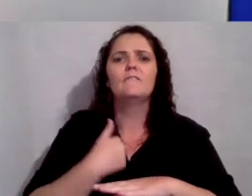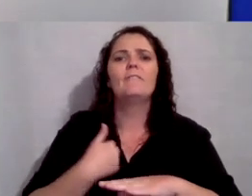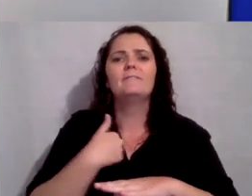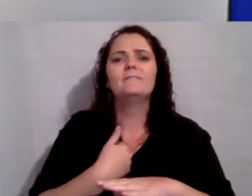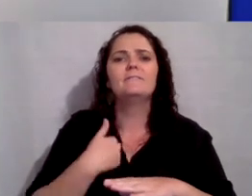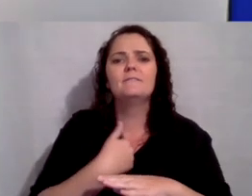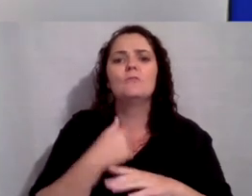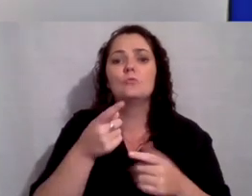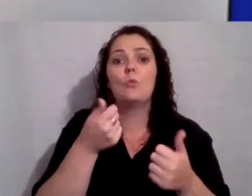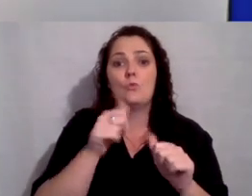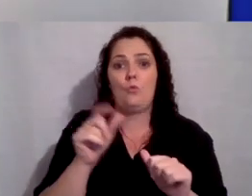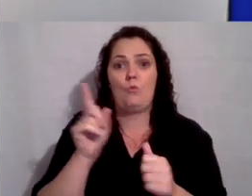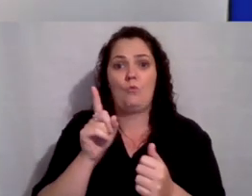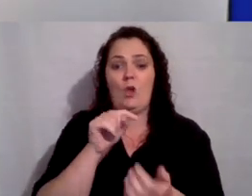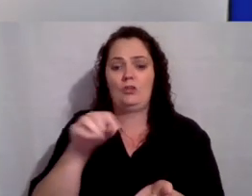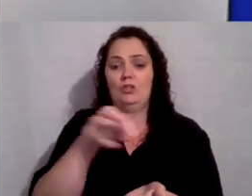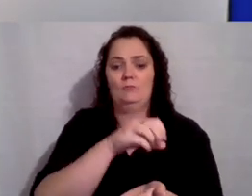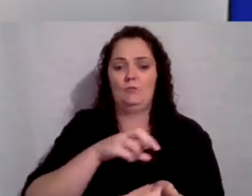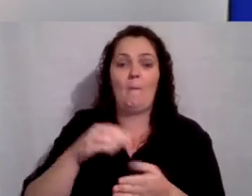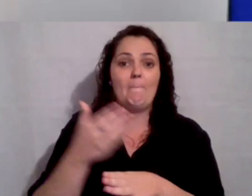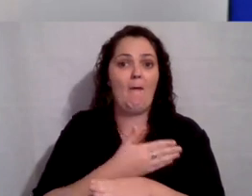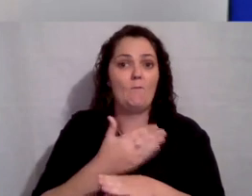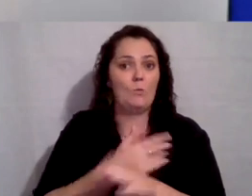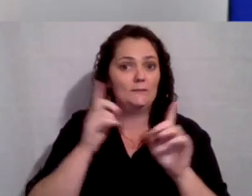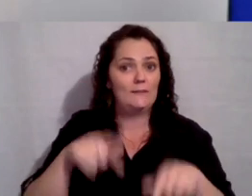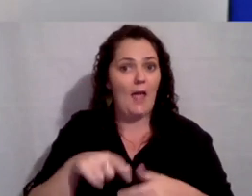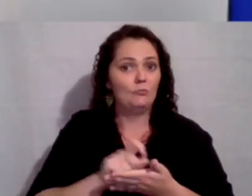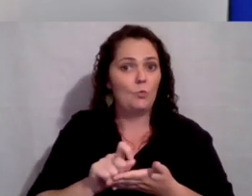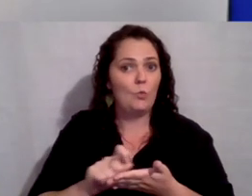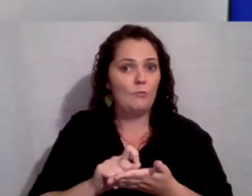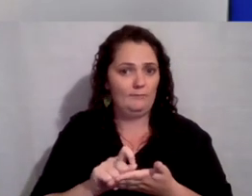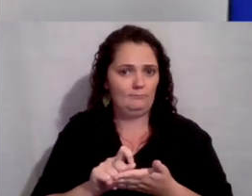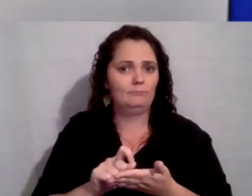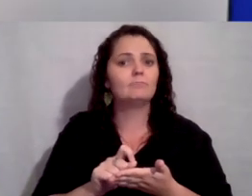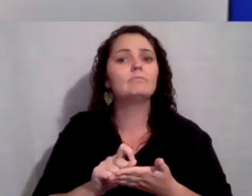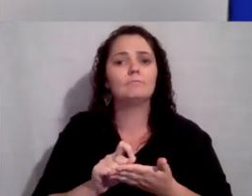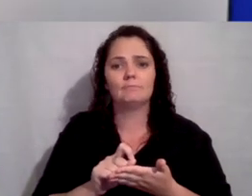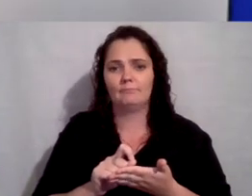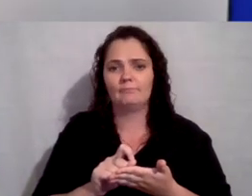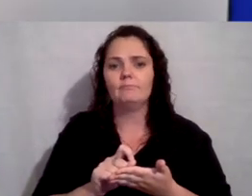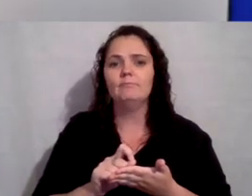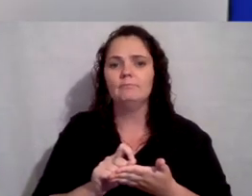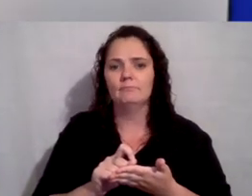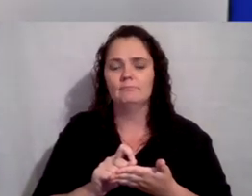you sprinkle this dust on your paper first before you start drawing and then as you're drawing in your pencil,